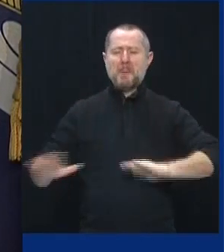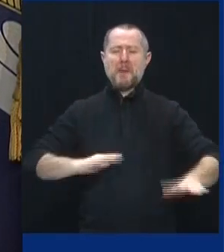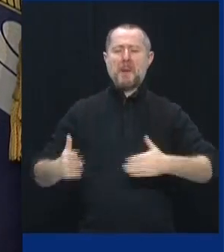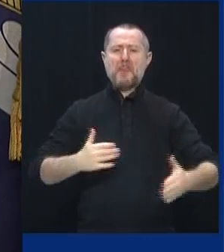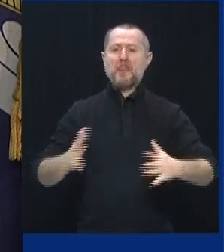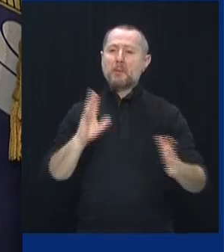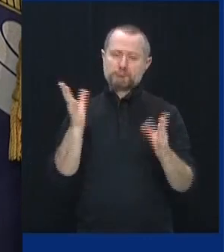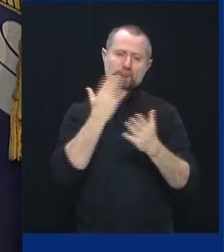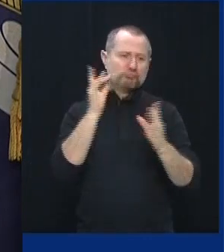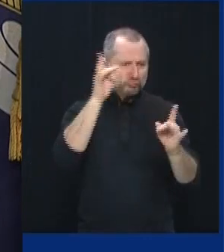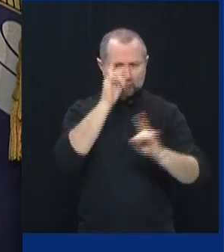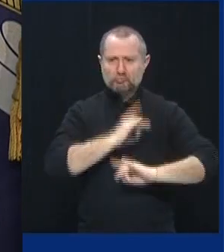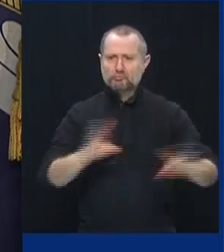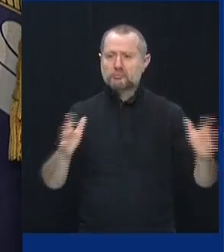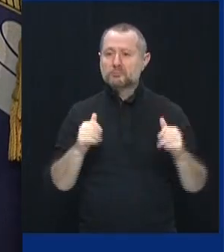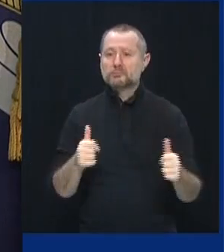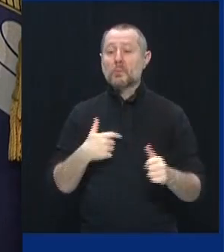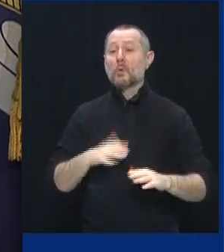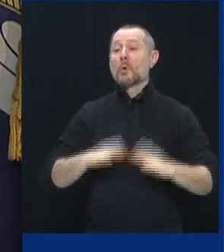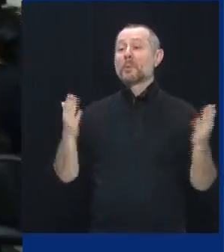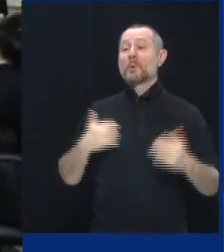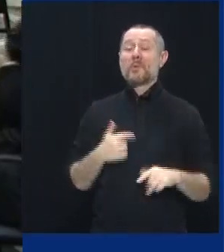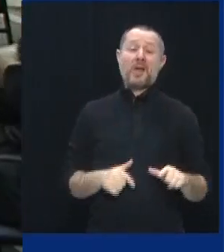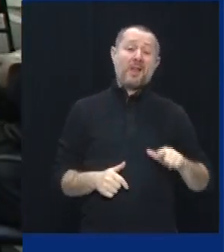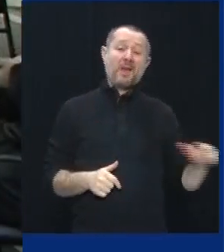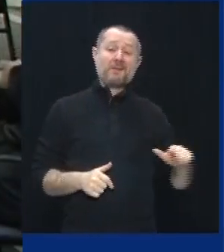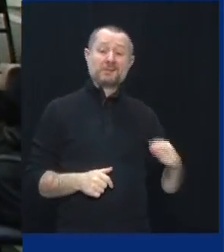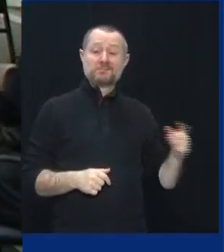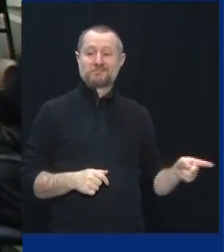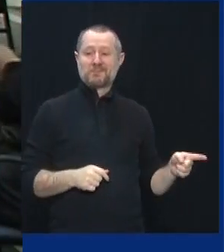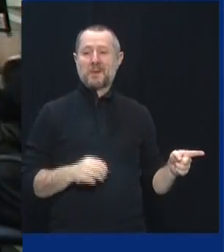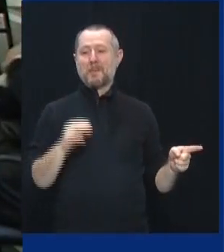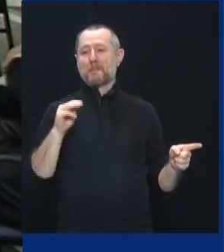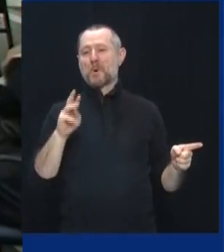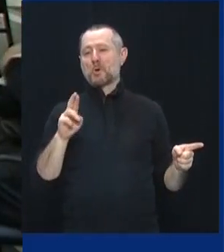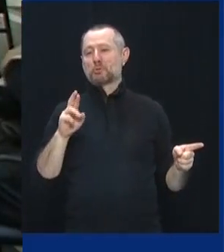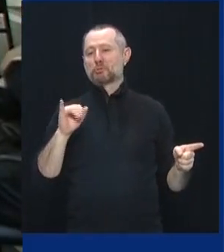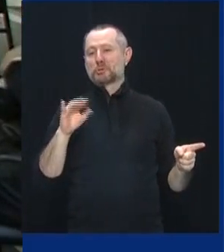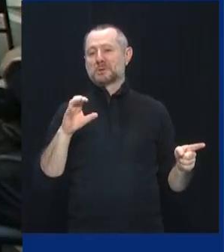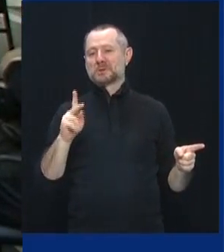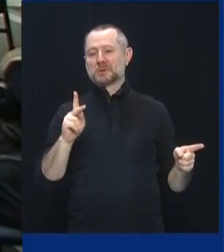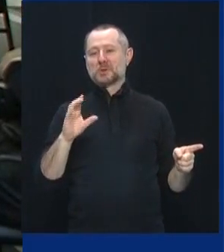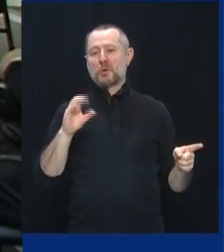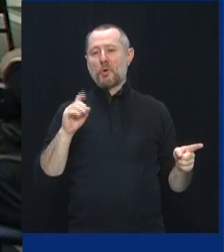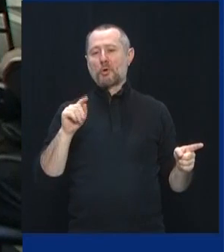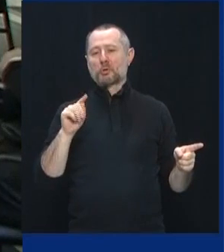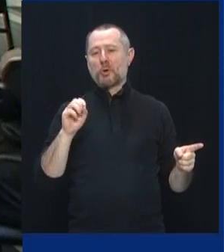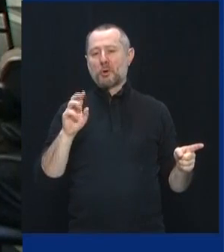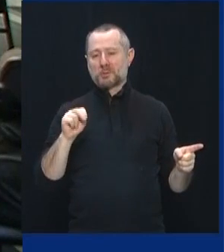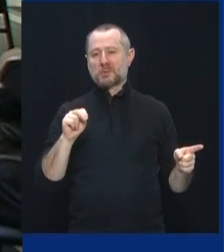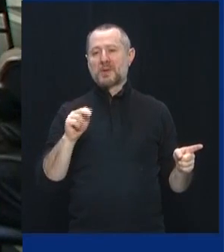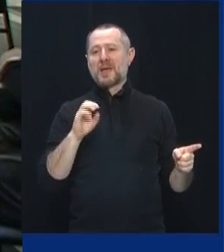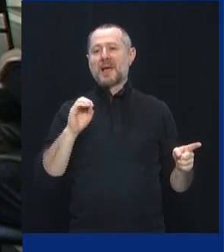AND IT WAS UGLY OUT THERE, AND THEY DID A FANTASTIC JOB ALL ACROSS THE BOARD.